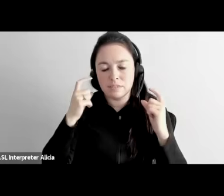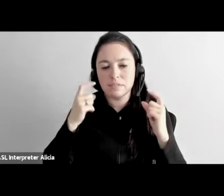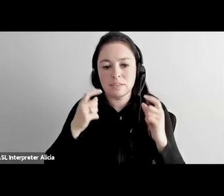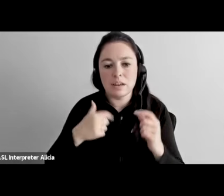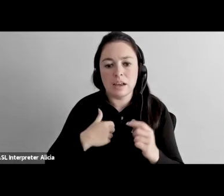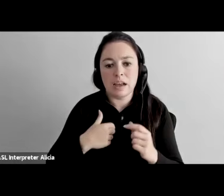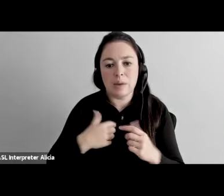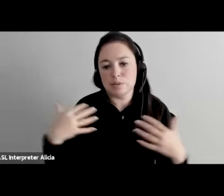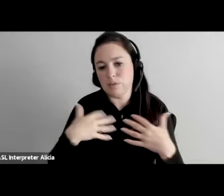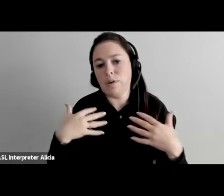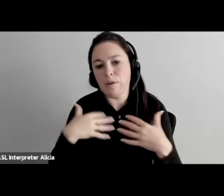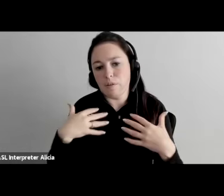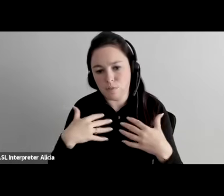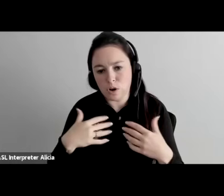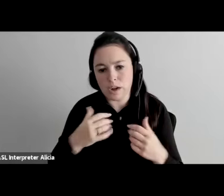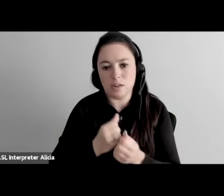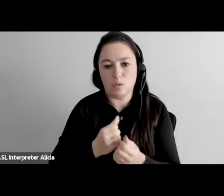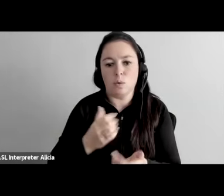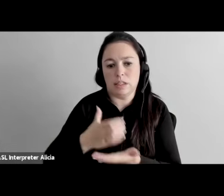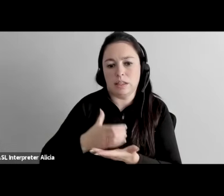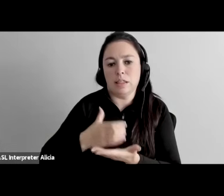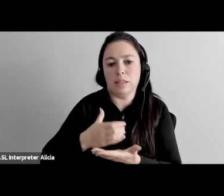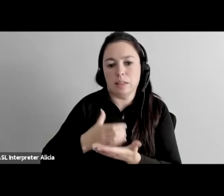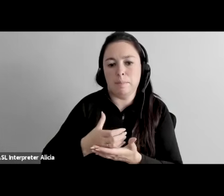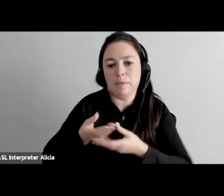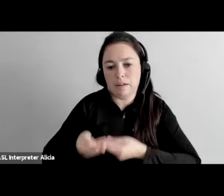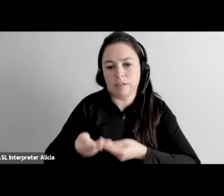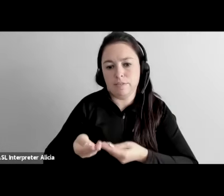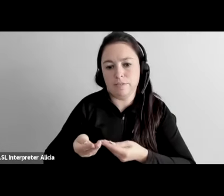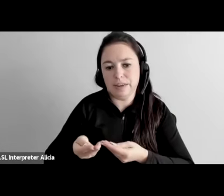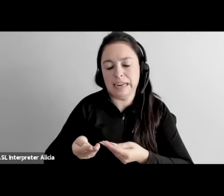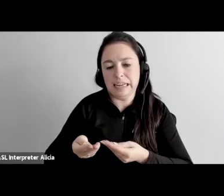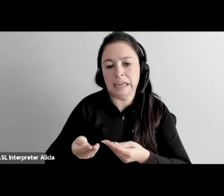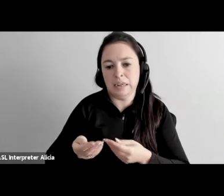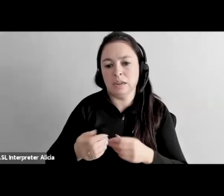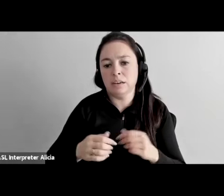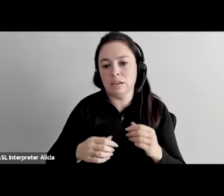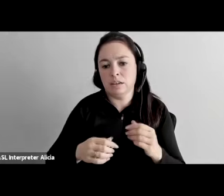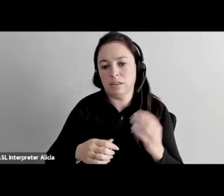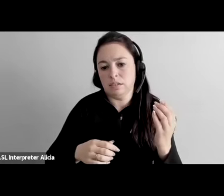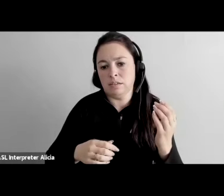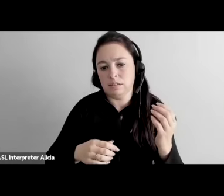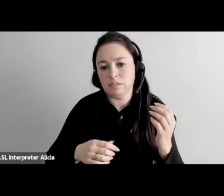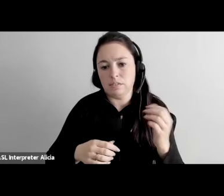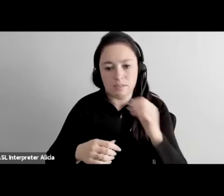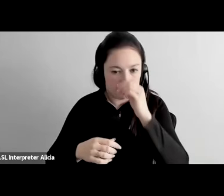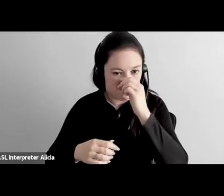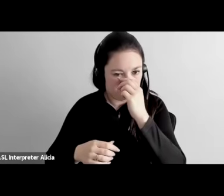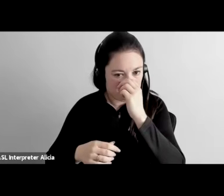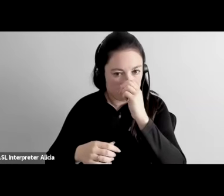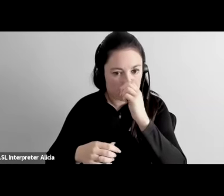bottle feeding method where the baby sits upright and the bottle is held horizontally to the floor you have